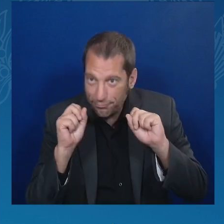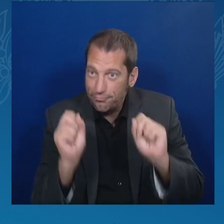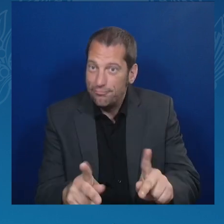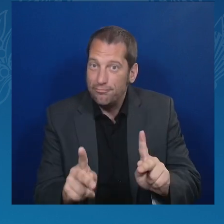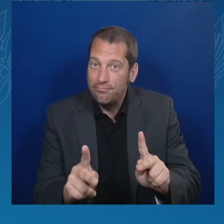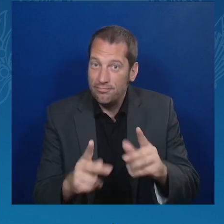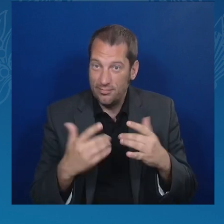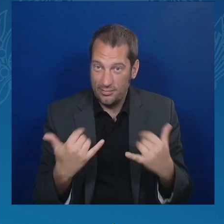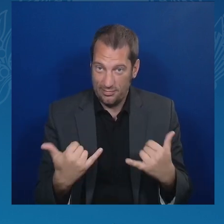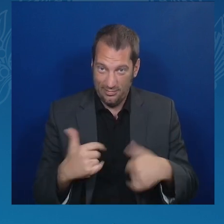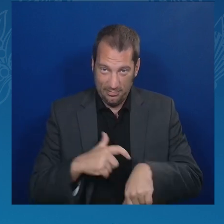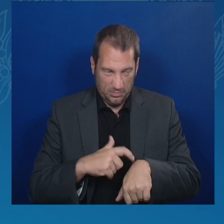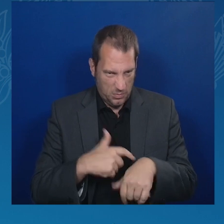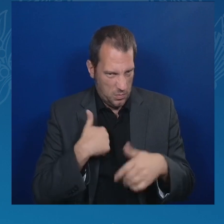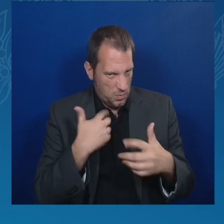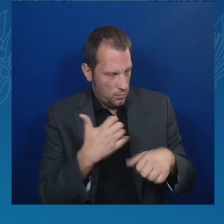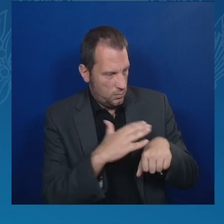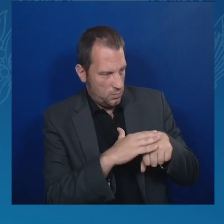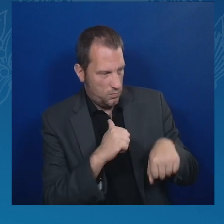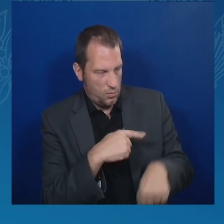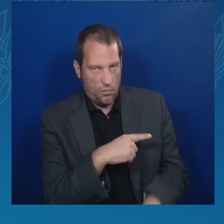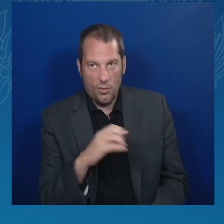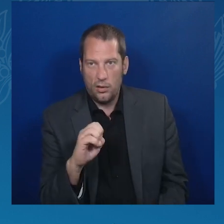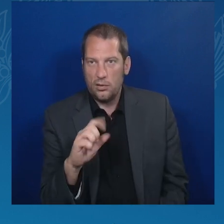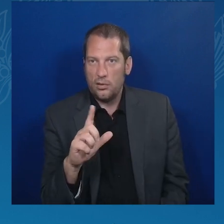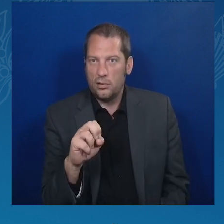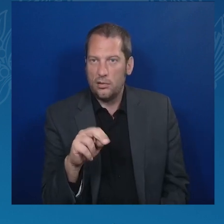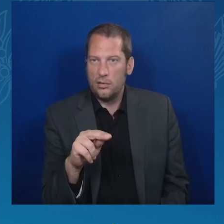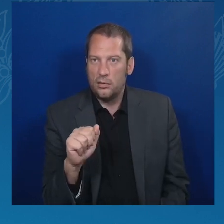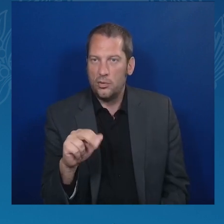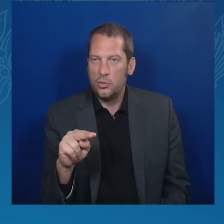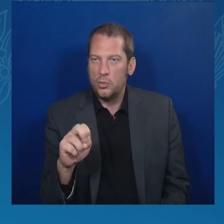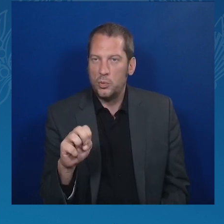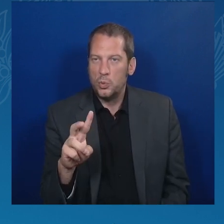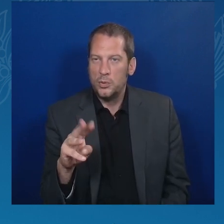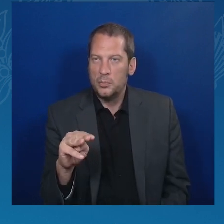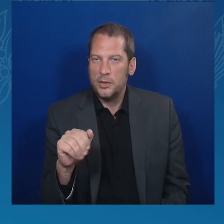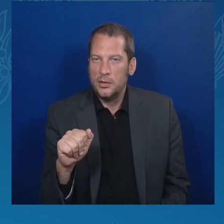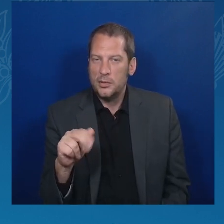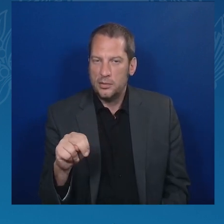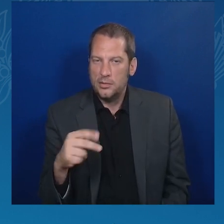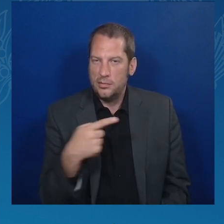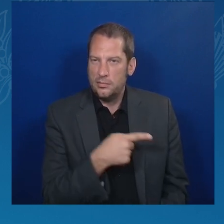a guest room attendant at the Mandalay Bay in Las Vegas, here to introduce our special guest.